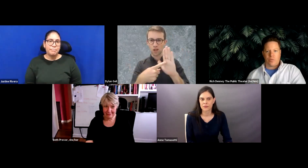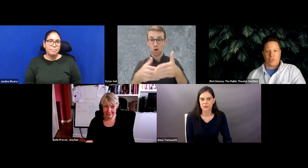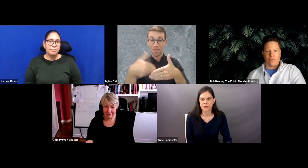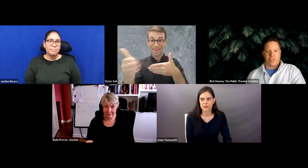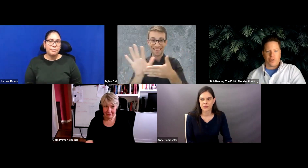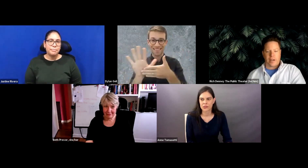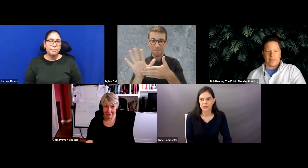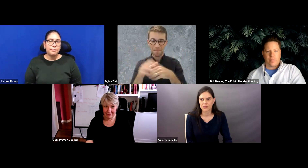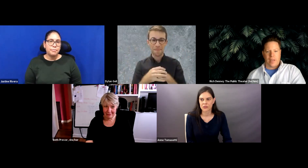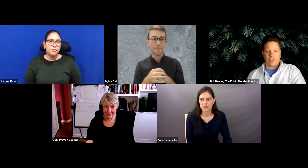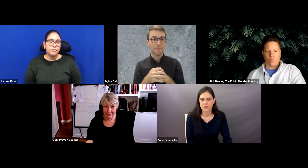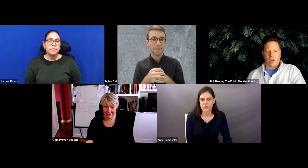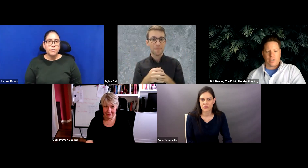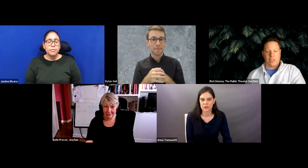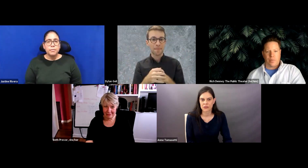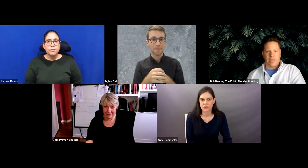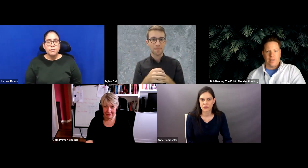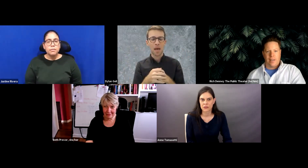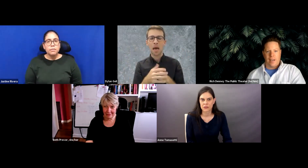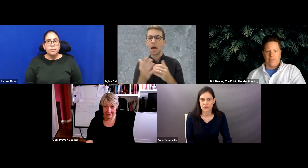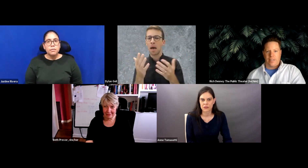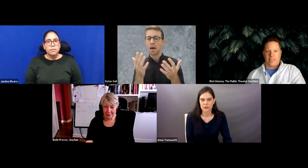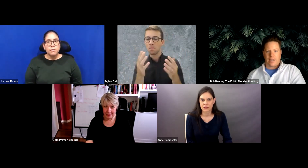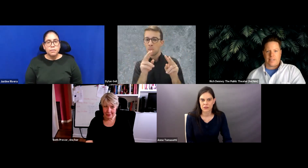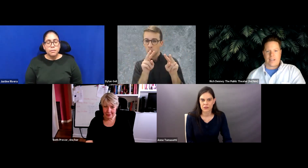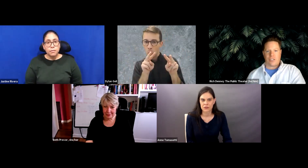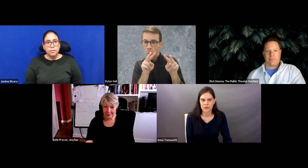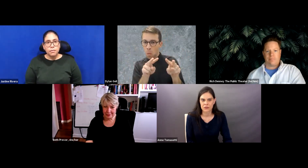switch over into our next clip, and just watch a little bit of this next section.